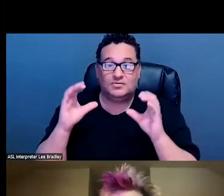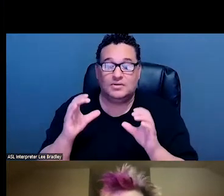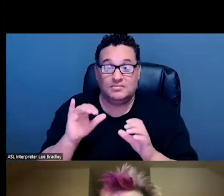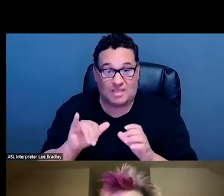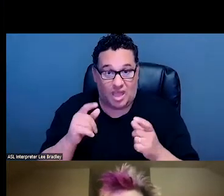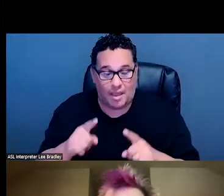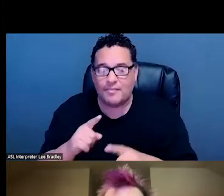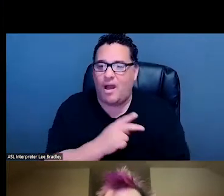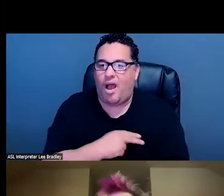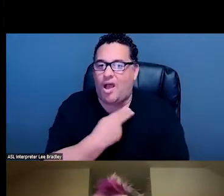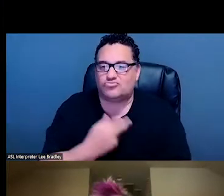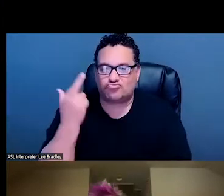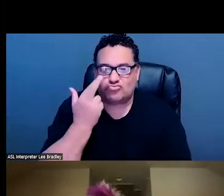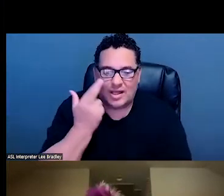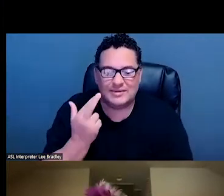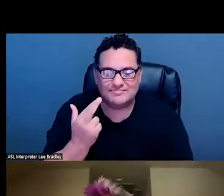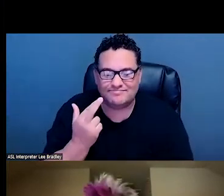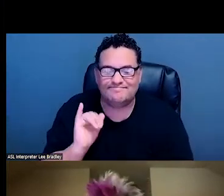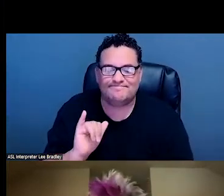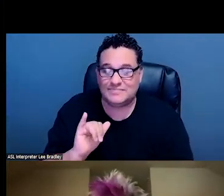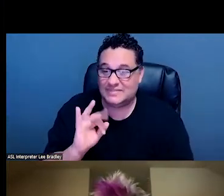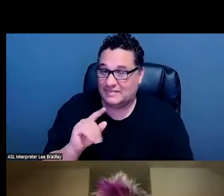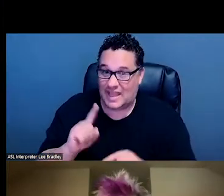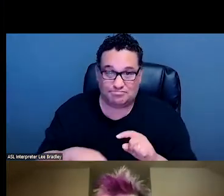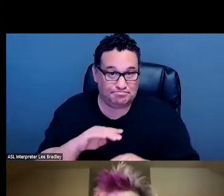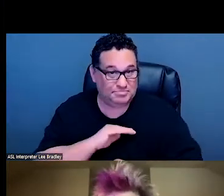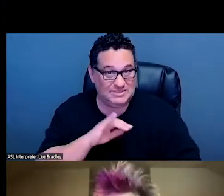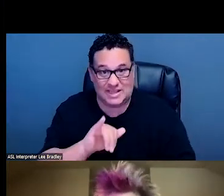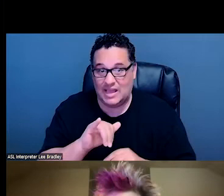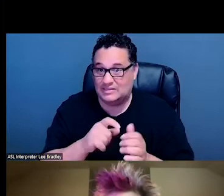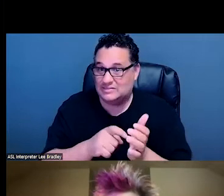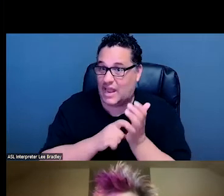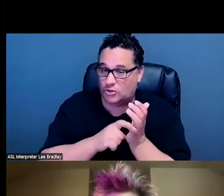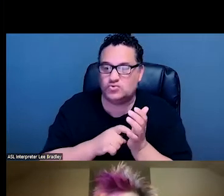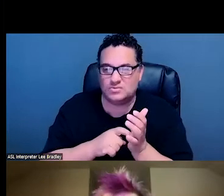OF ALL, IF THEY WEREN'T GOING TO MEET THE STANDARDS, THEY HAD LIABILITY, USE. AND ALSO,